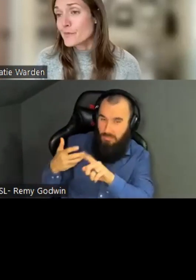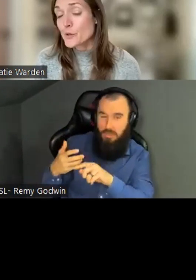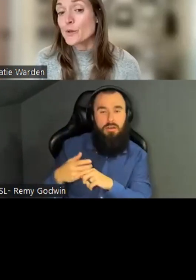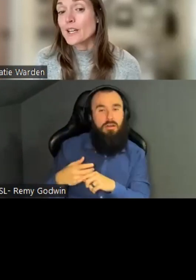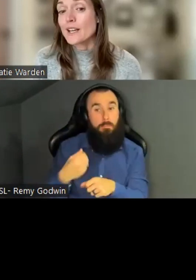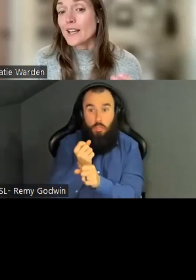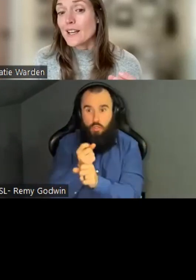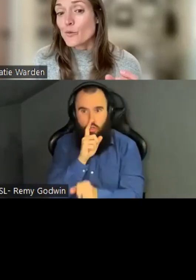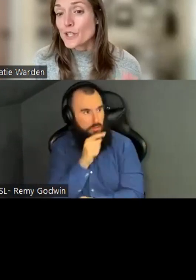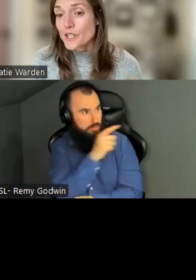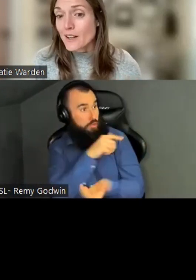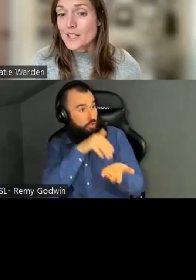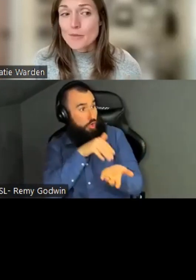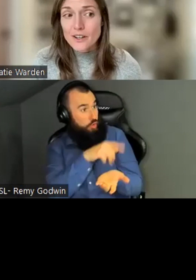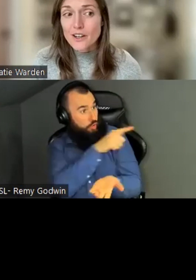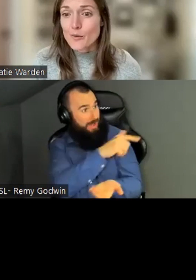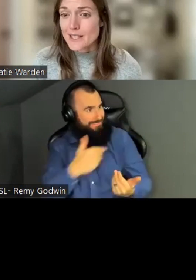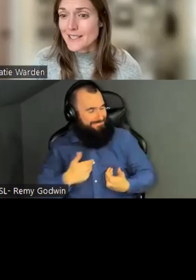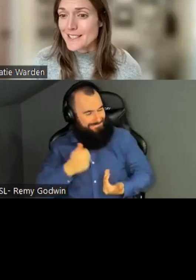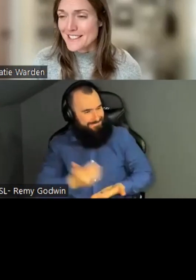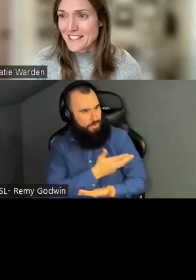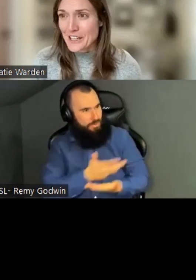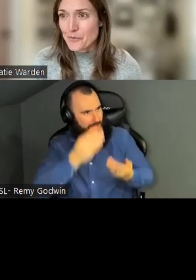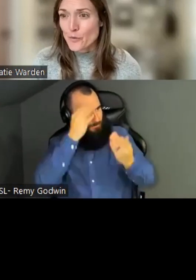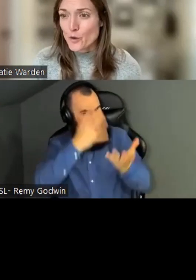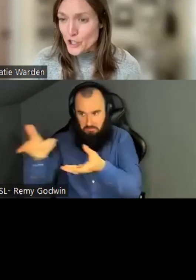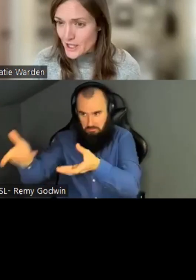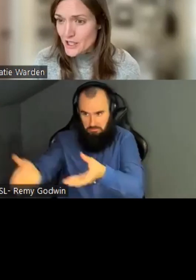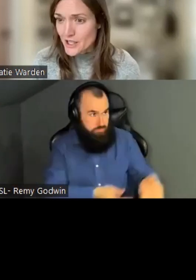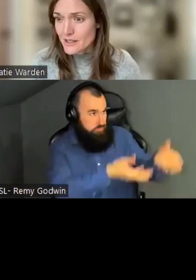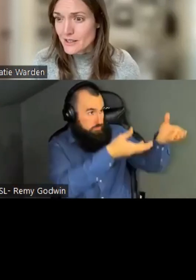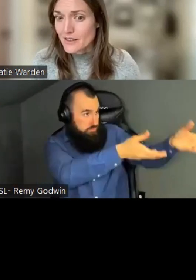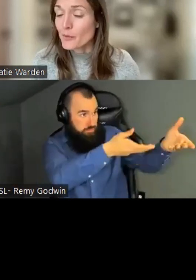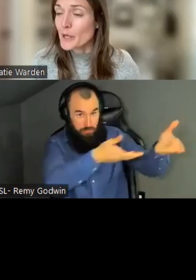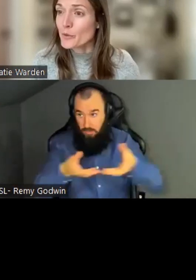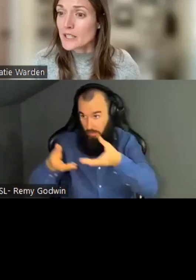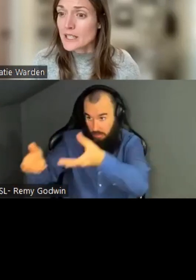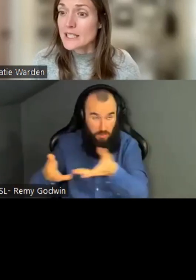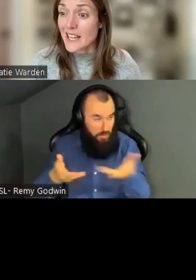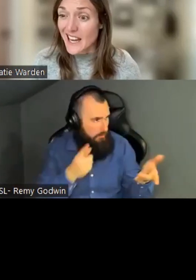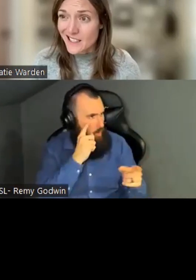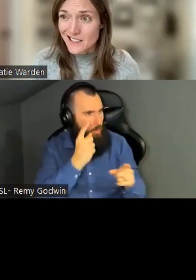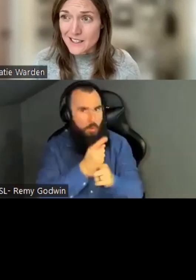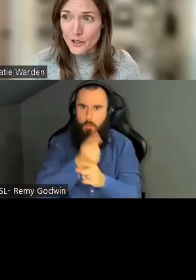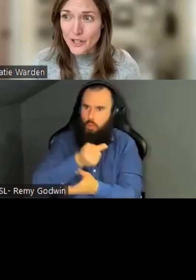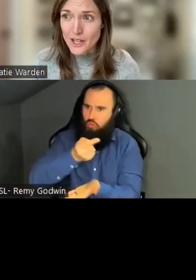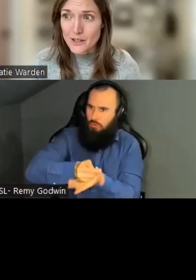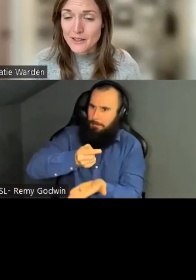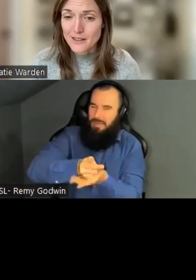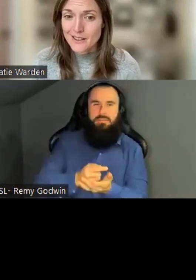So we're talking about accommodations again, or changes that people need to access healthcare.